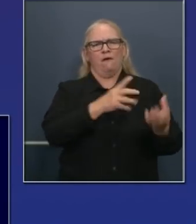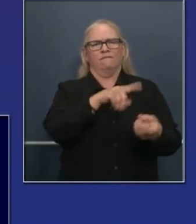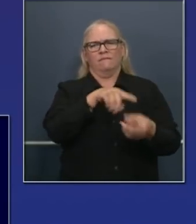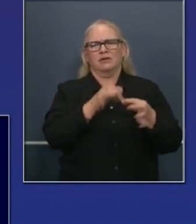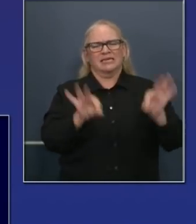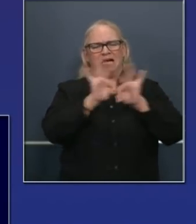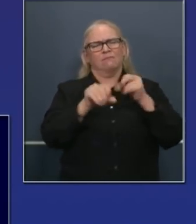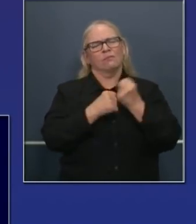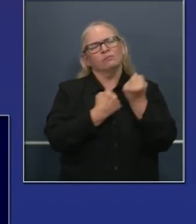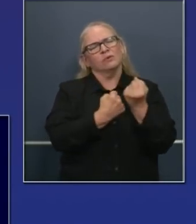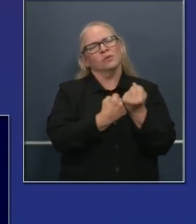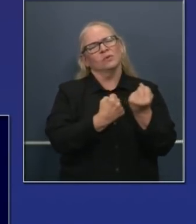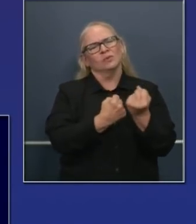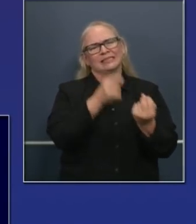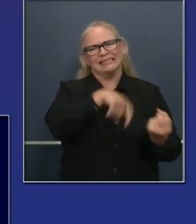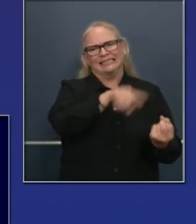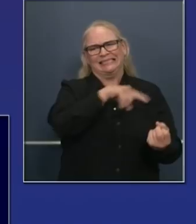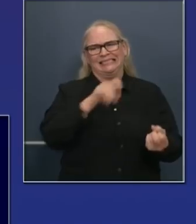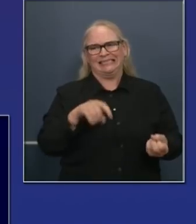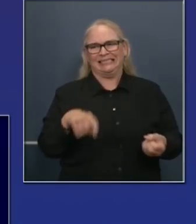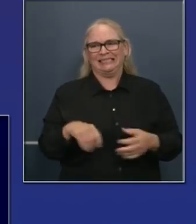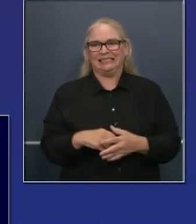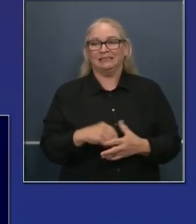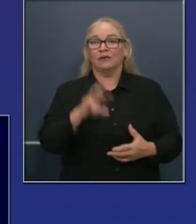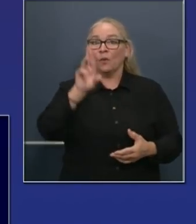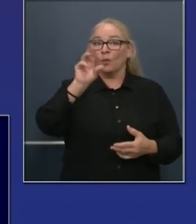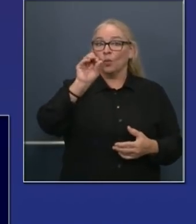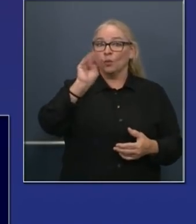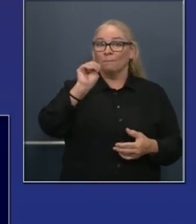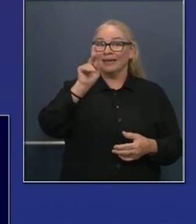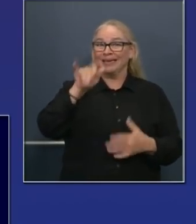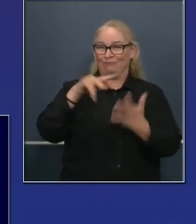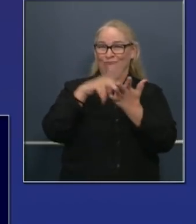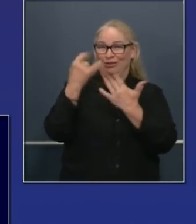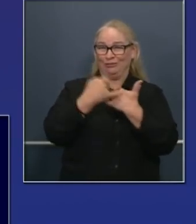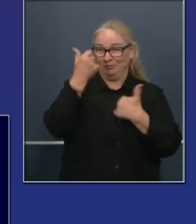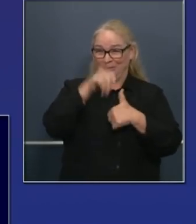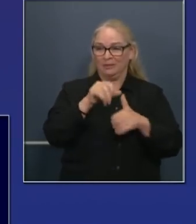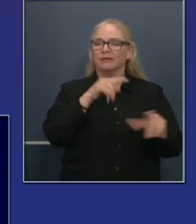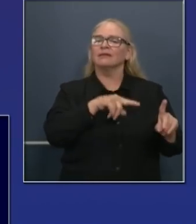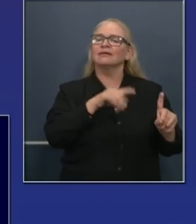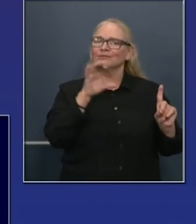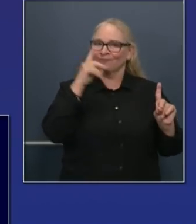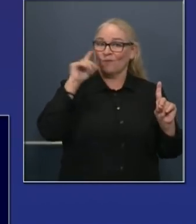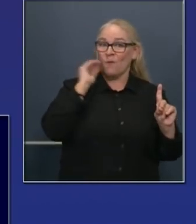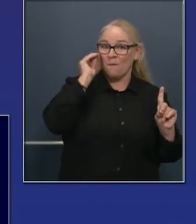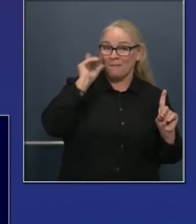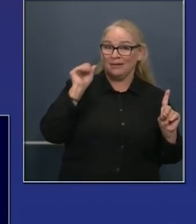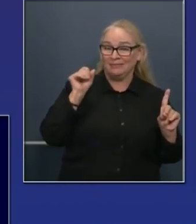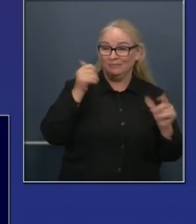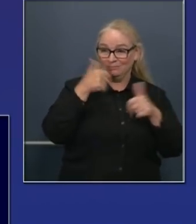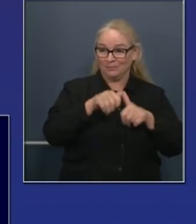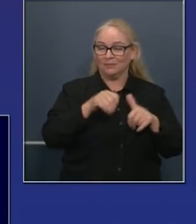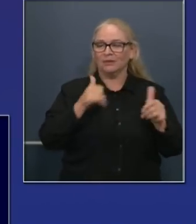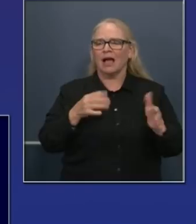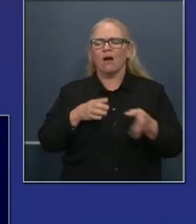IN LESS THAN 100 SQUARE FEET STACKED UP. WE WANT TO EXPAND THAT AND TALKED A LOT ABOUT PROJECTS AND